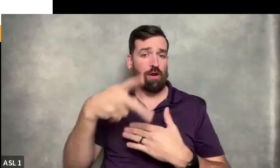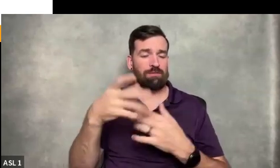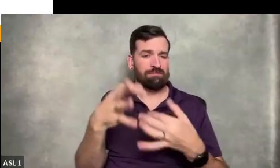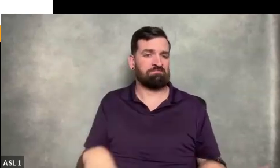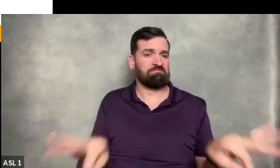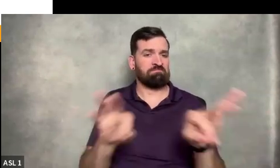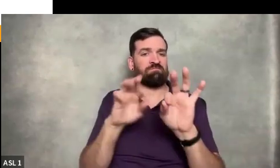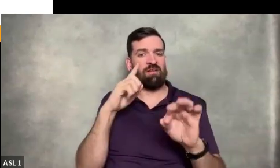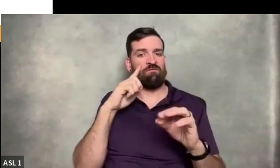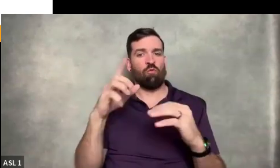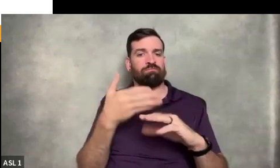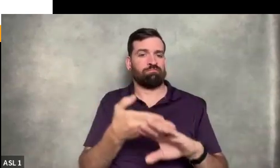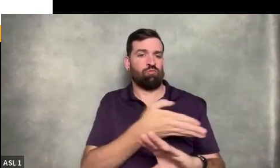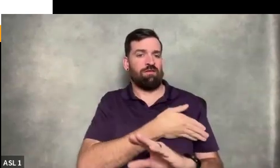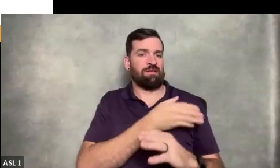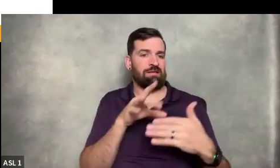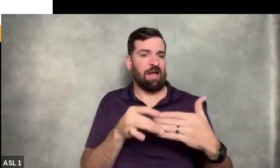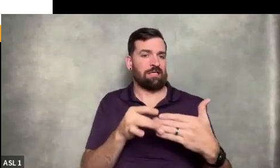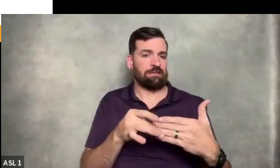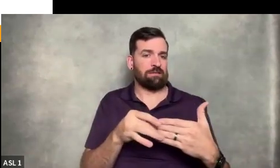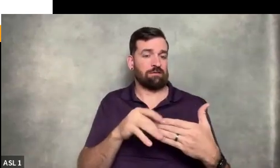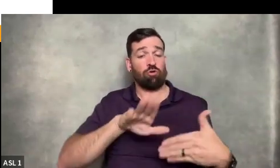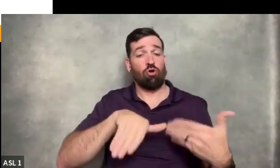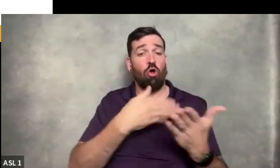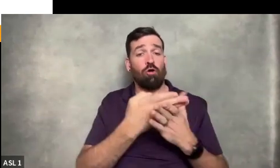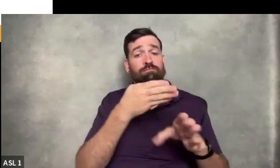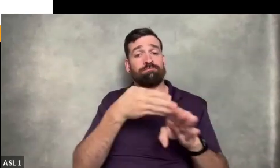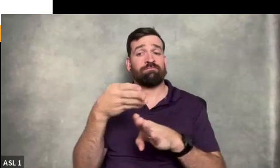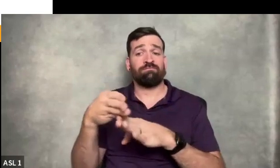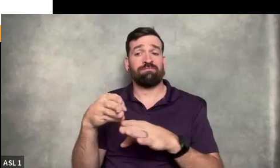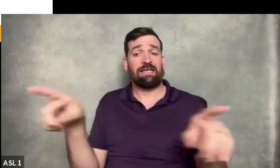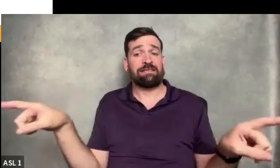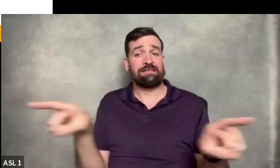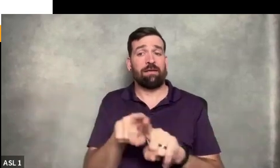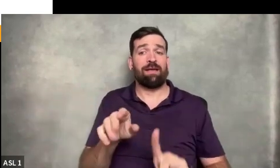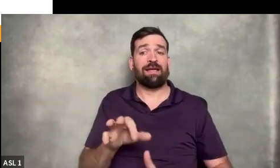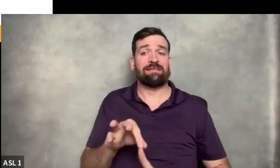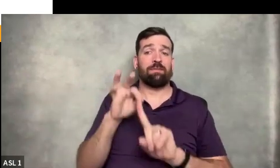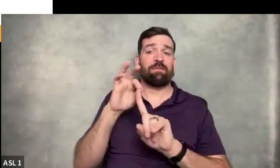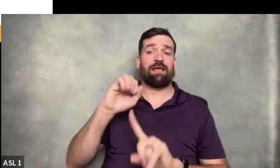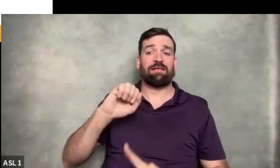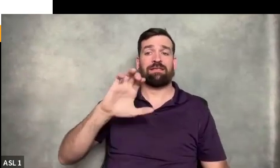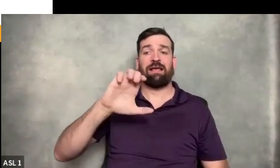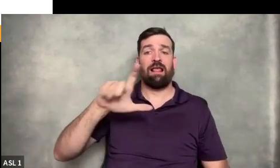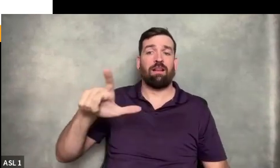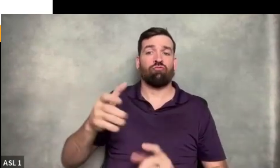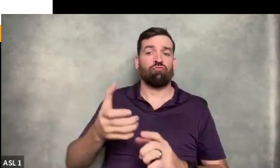guidance. All of the areas to address are the same except that ACL removes screening for fall-related